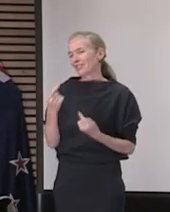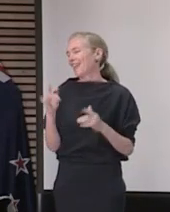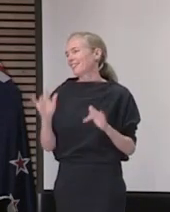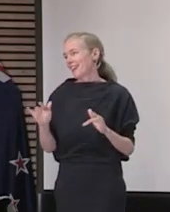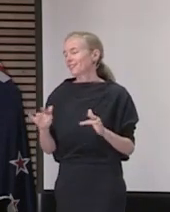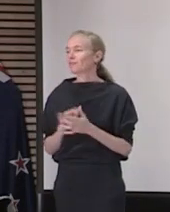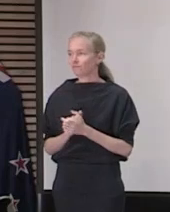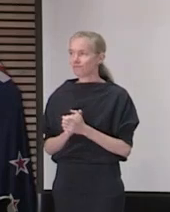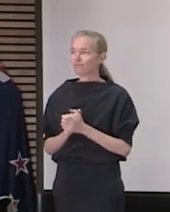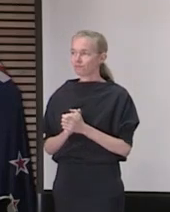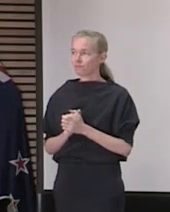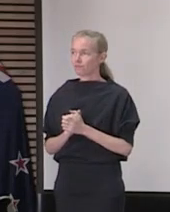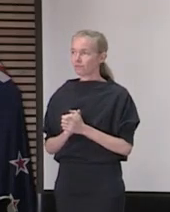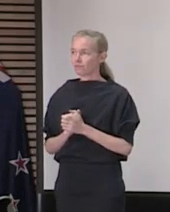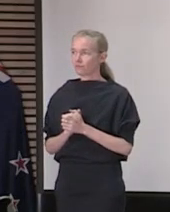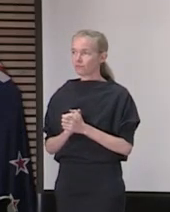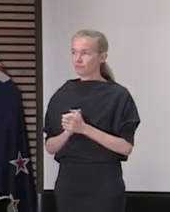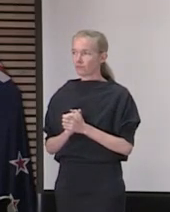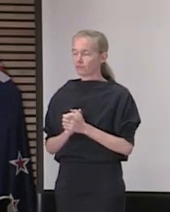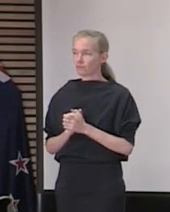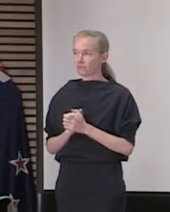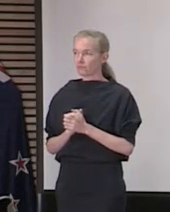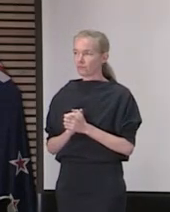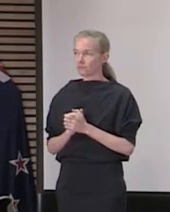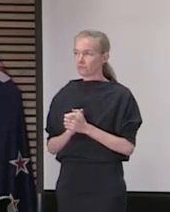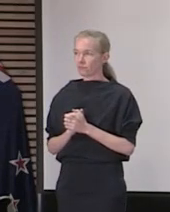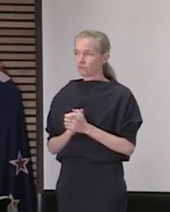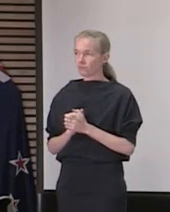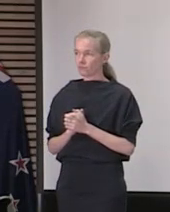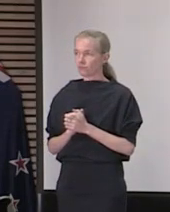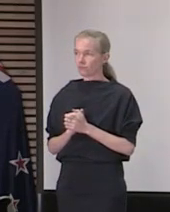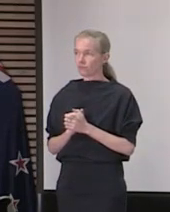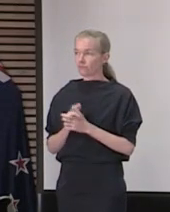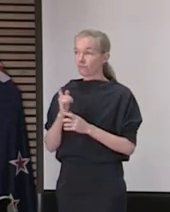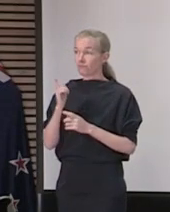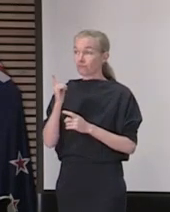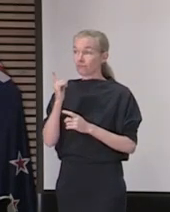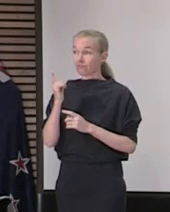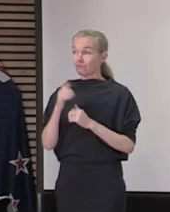The number of peoplearriving has been 300 fewerover the last week. It has.